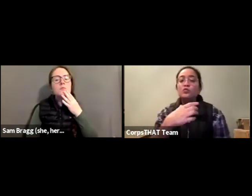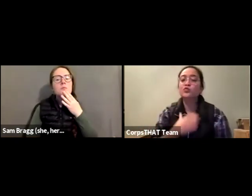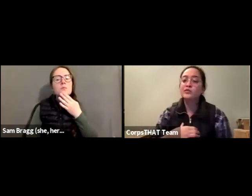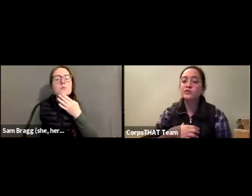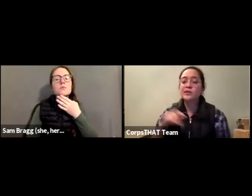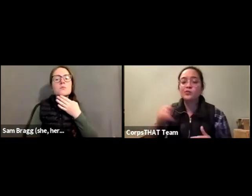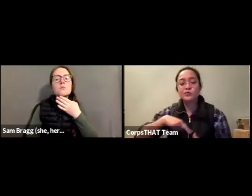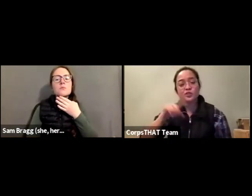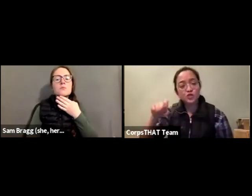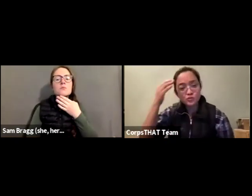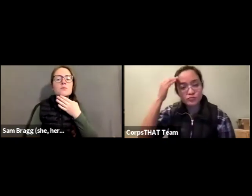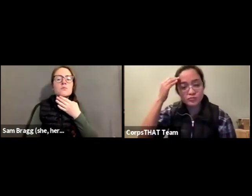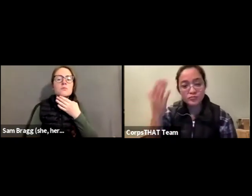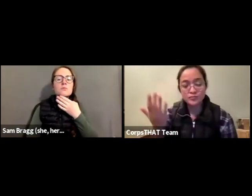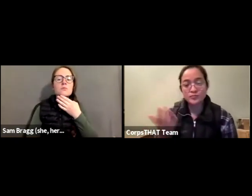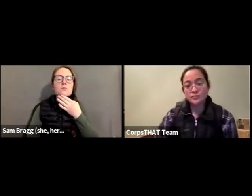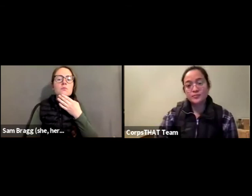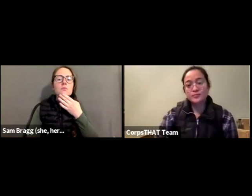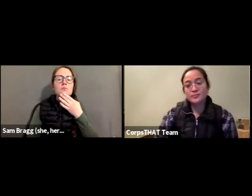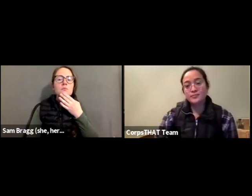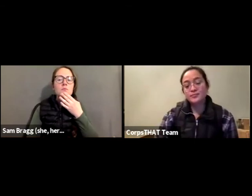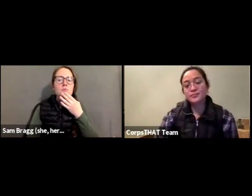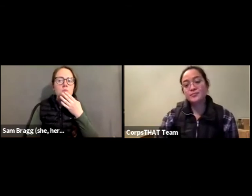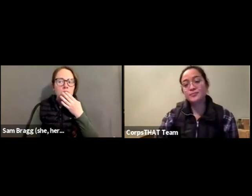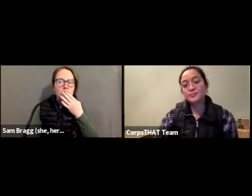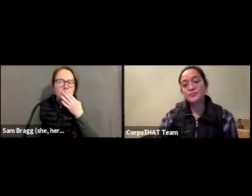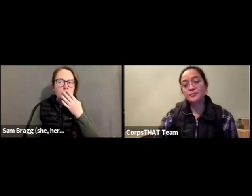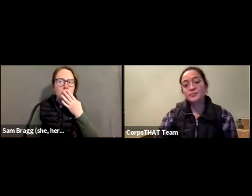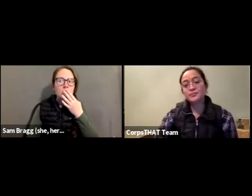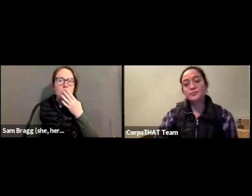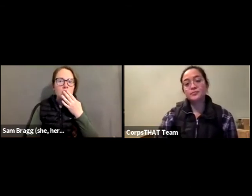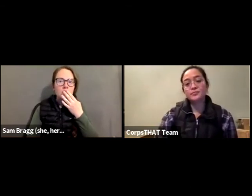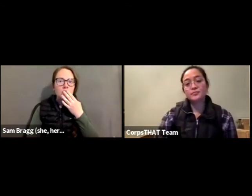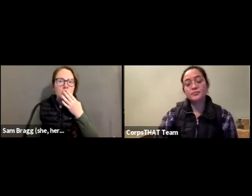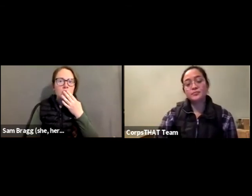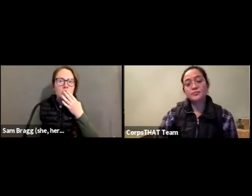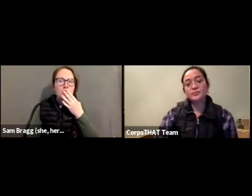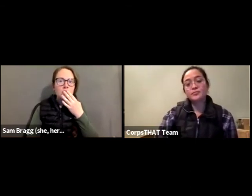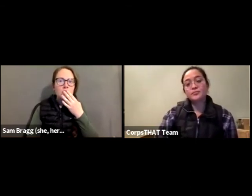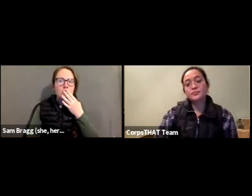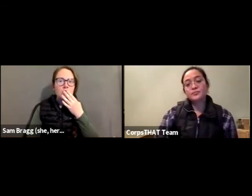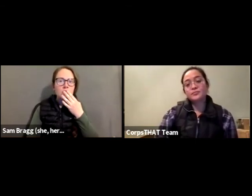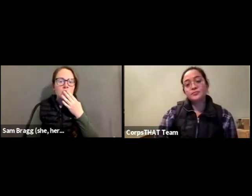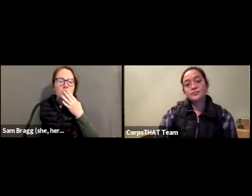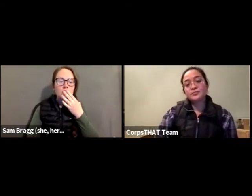interpreters who are going out and adventuring what do you wish that they knew